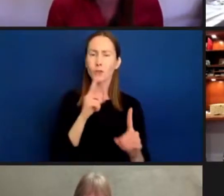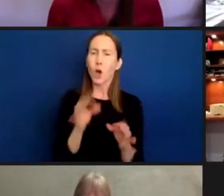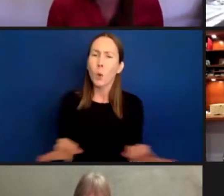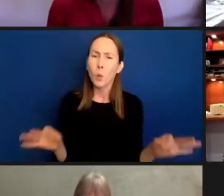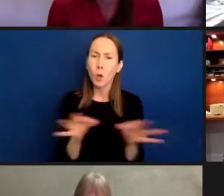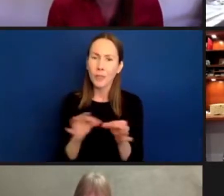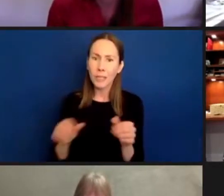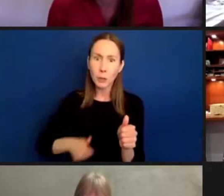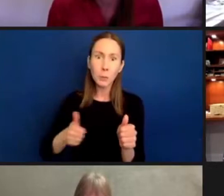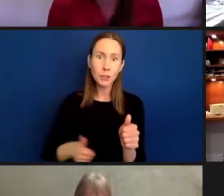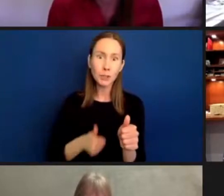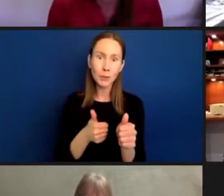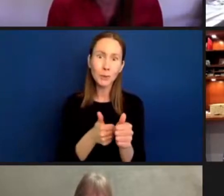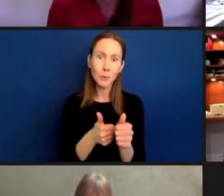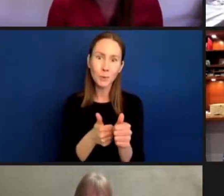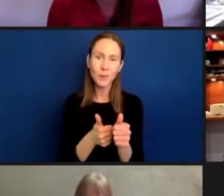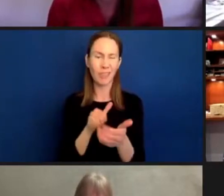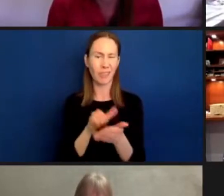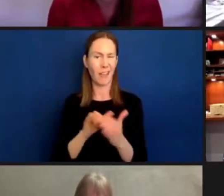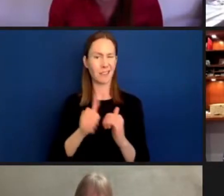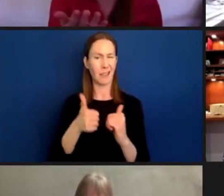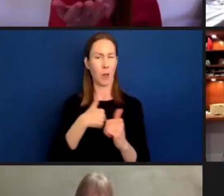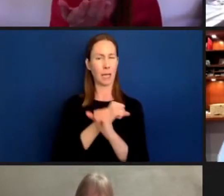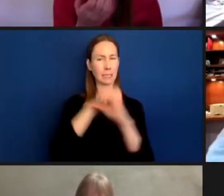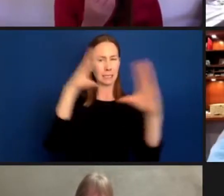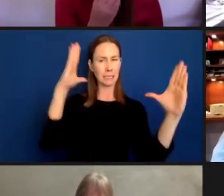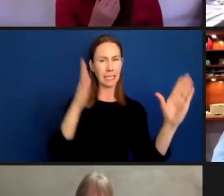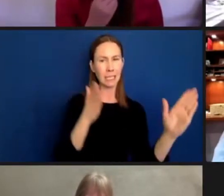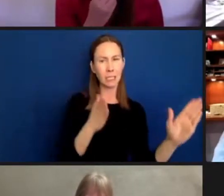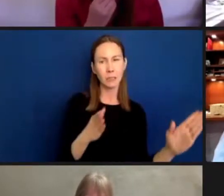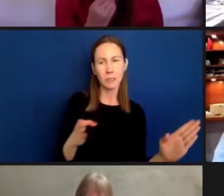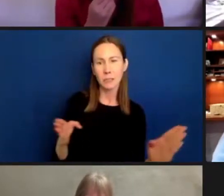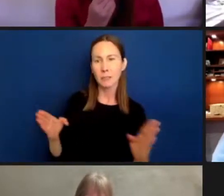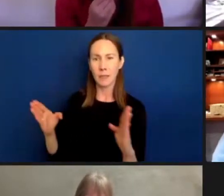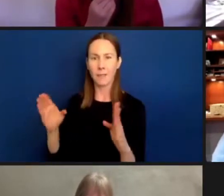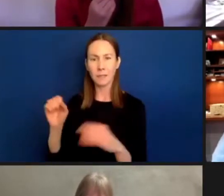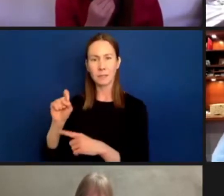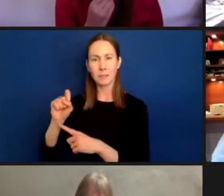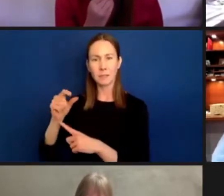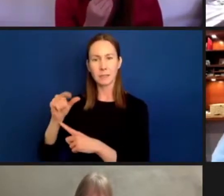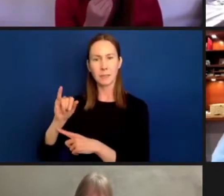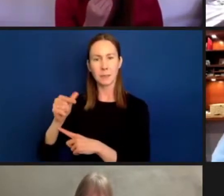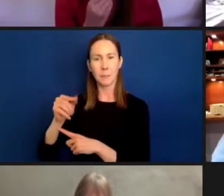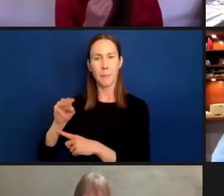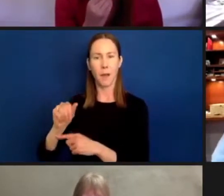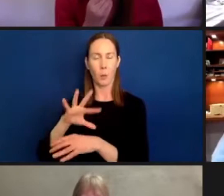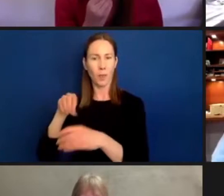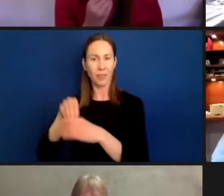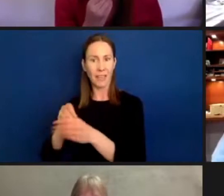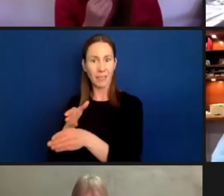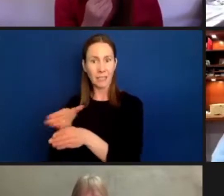So that's how I see the kind of trajectory of stigma into the space of transition from